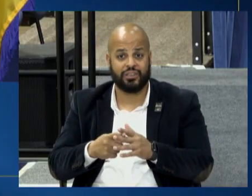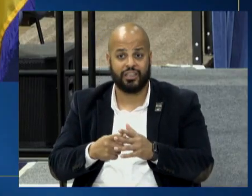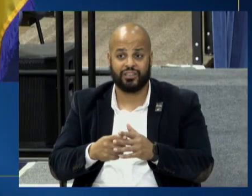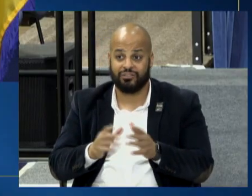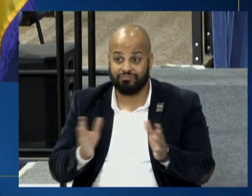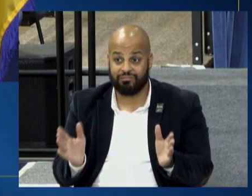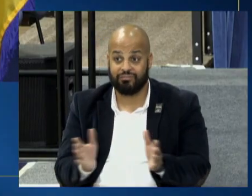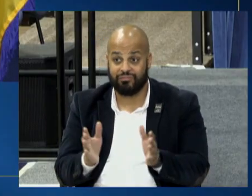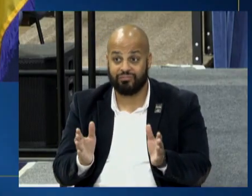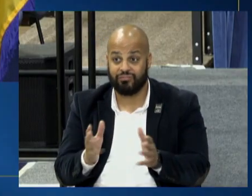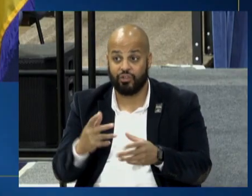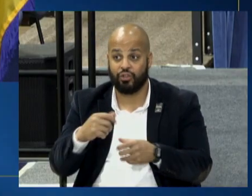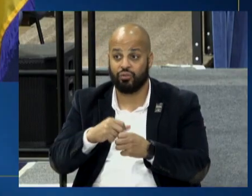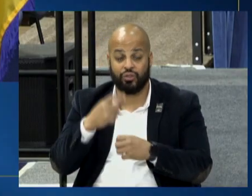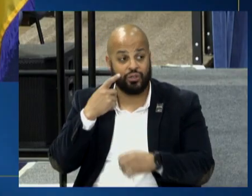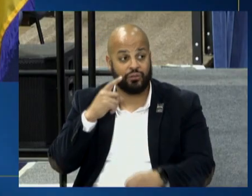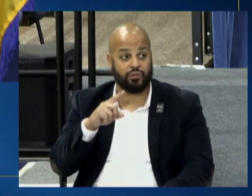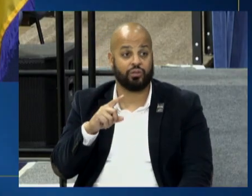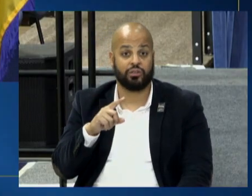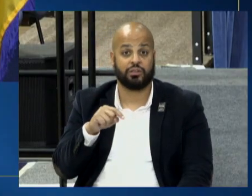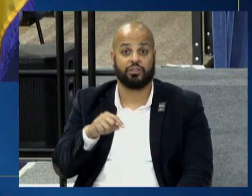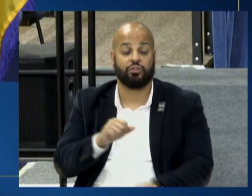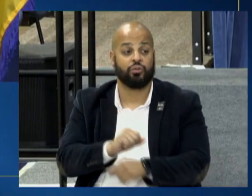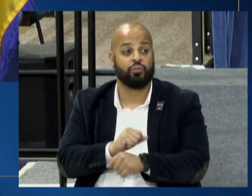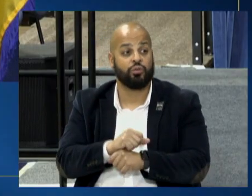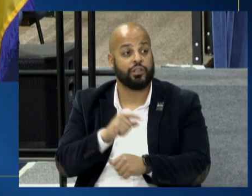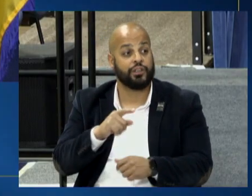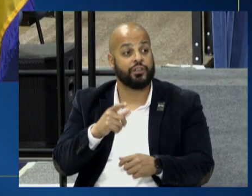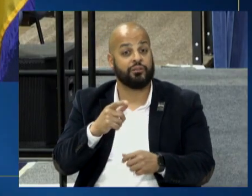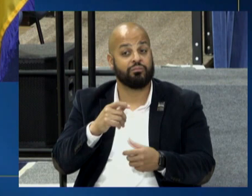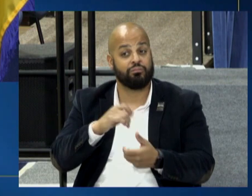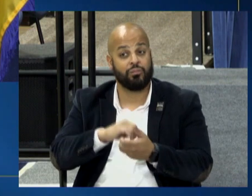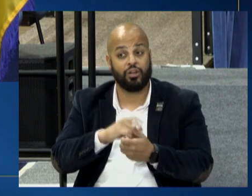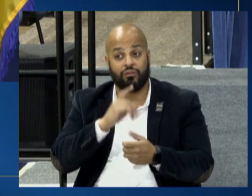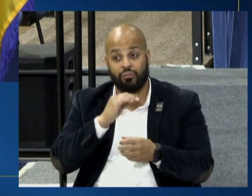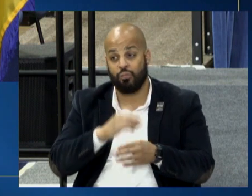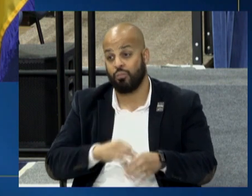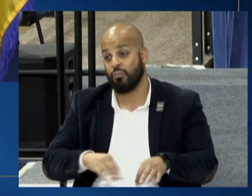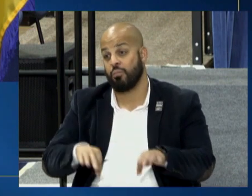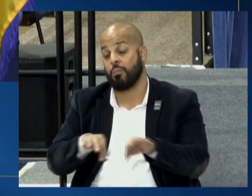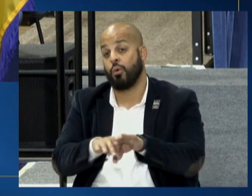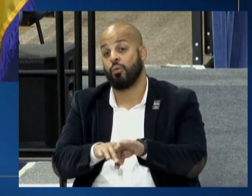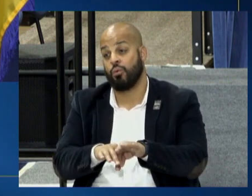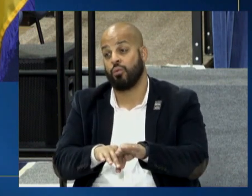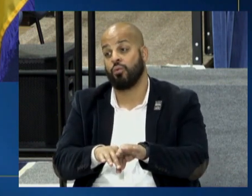against cancer. This partnership is critical and we're thankful to be part of it. At CMS,